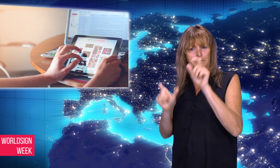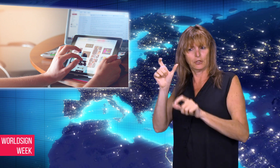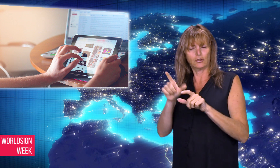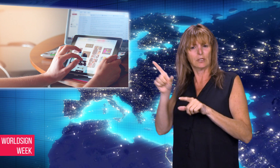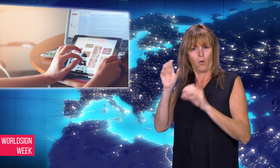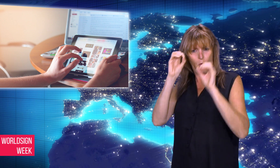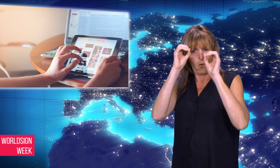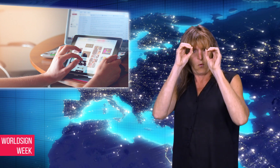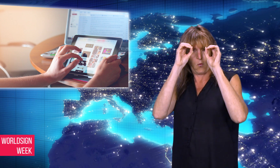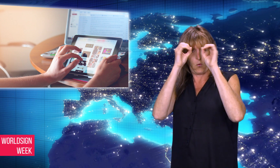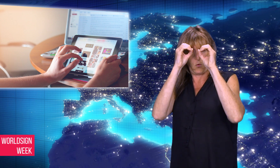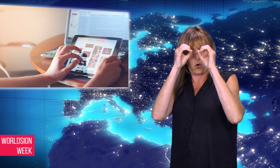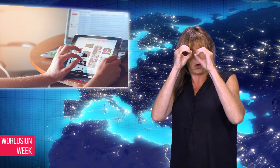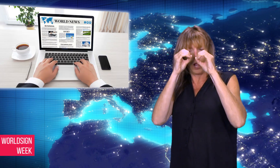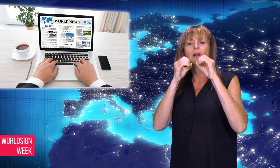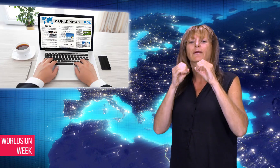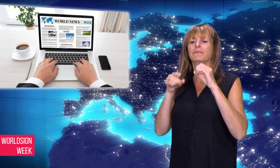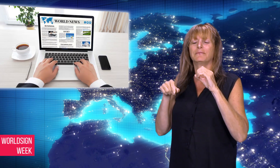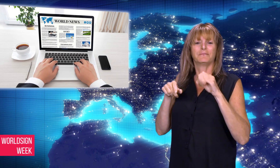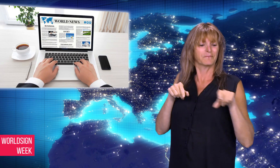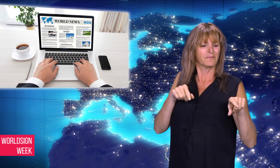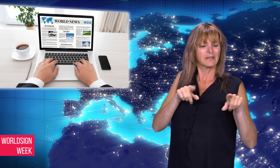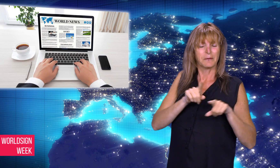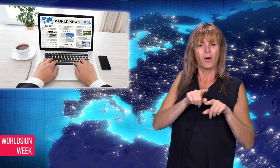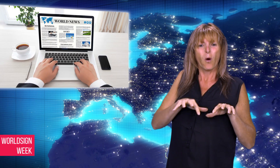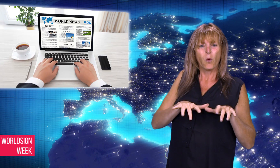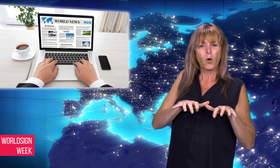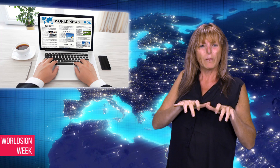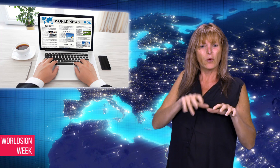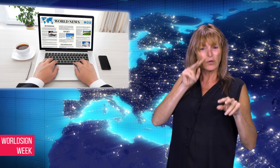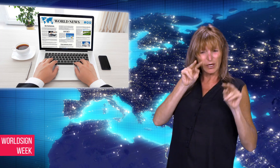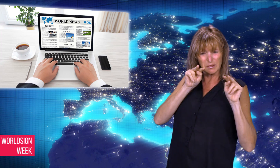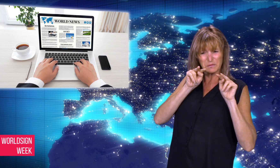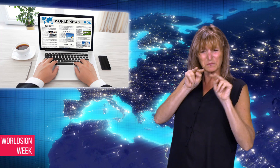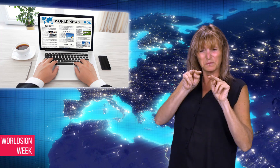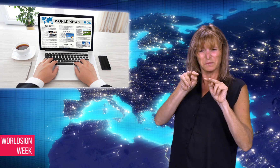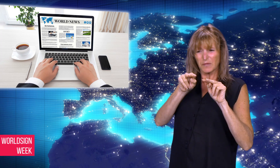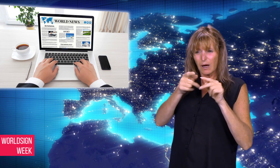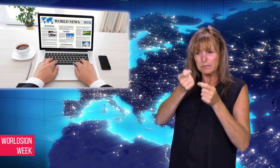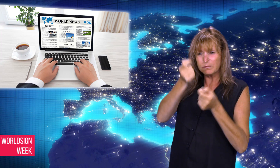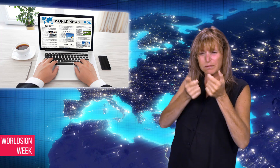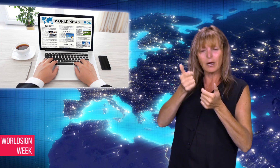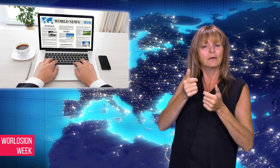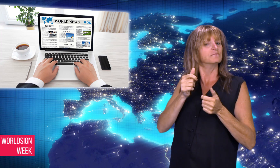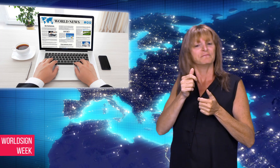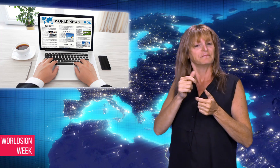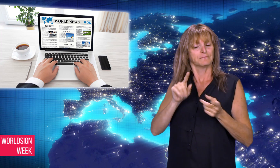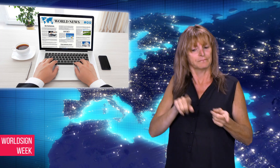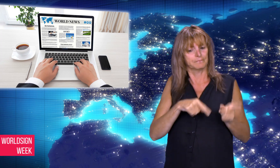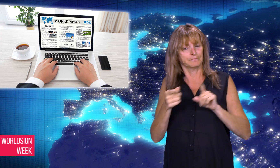would list trustworthy sources to